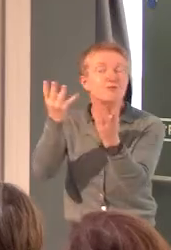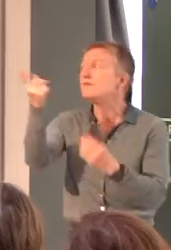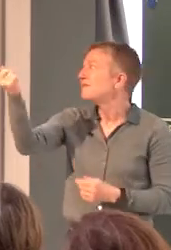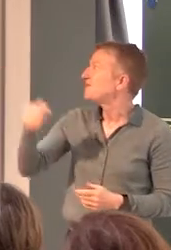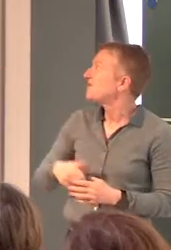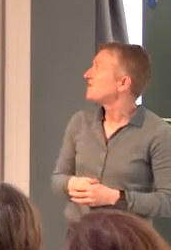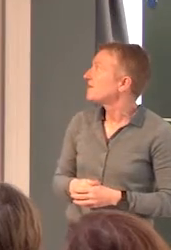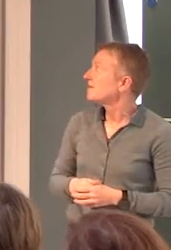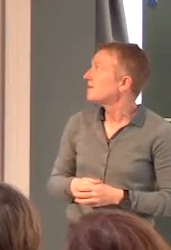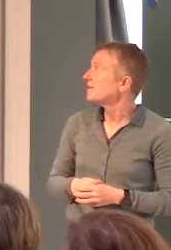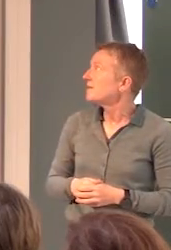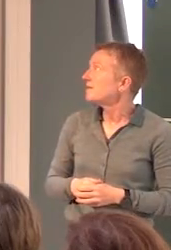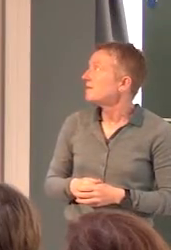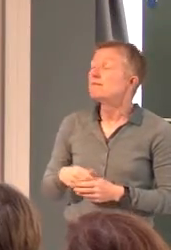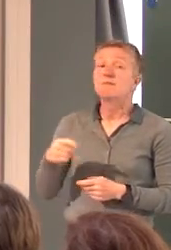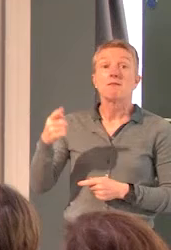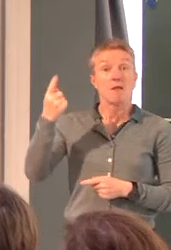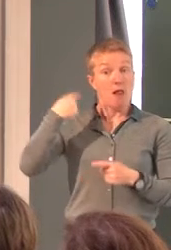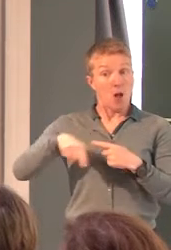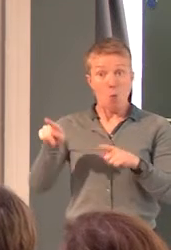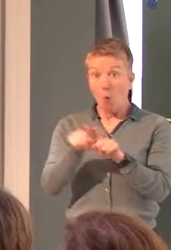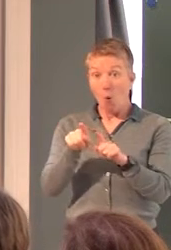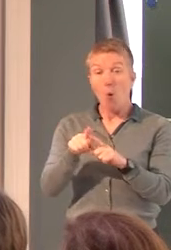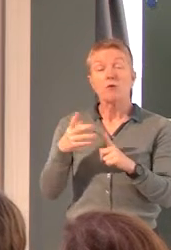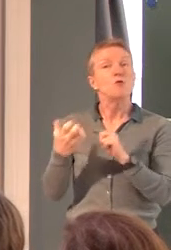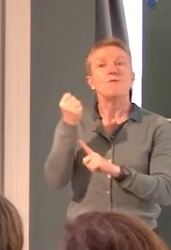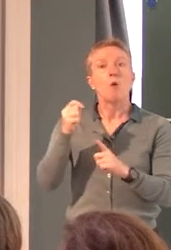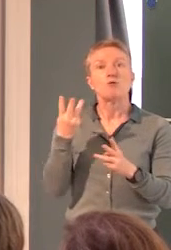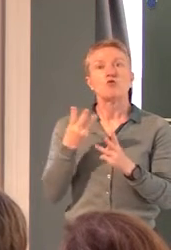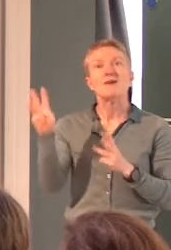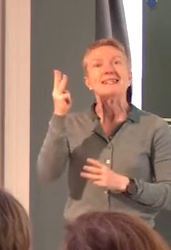So in 2023, we also achieved Trinity Champion status